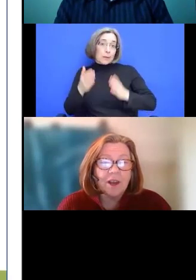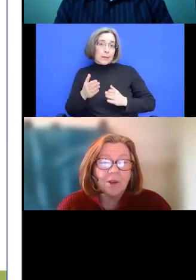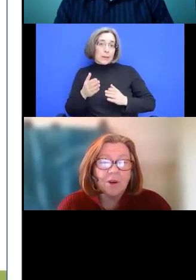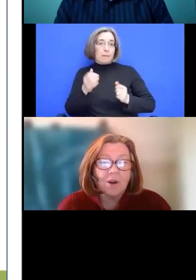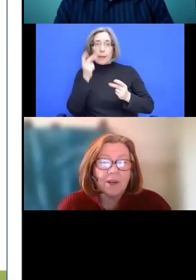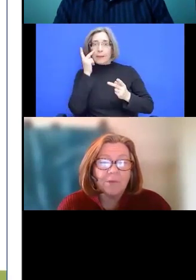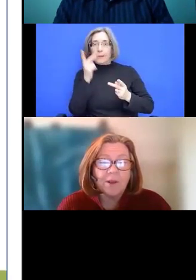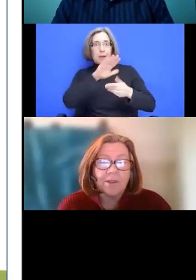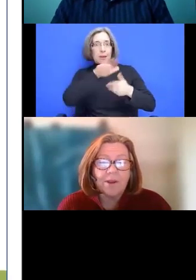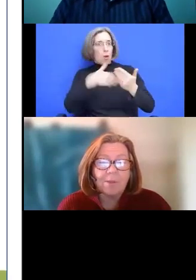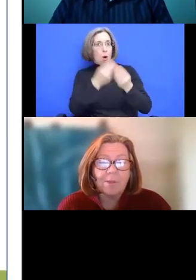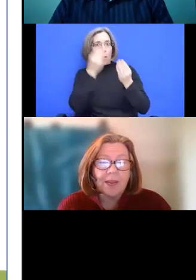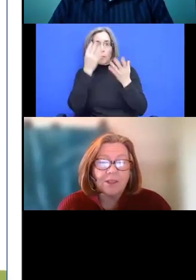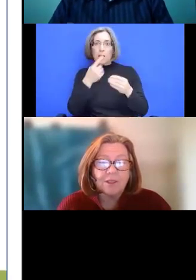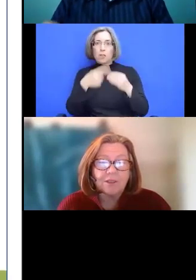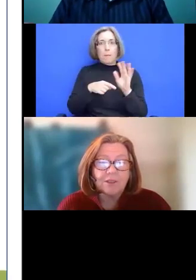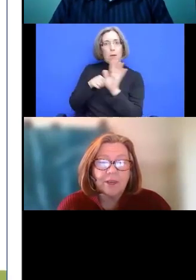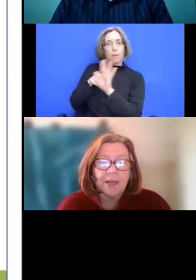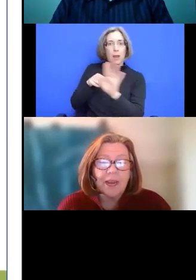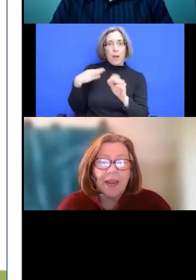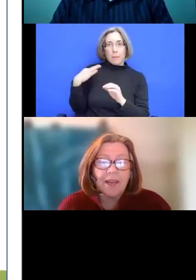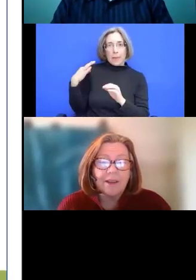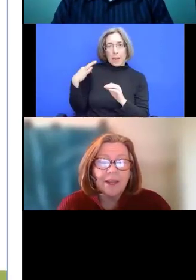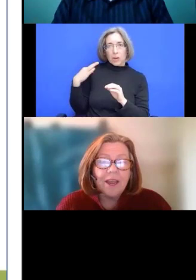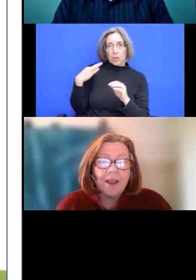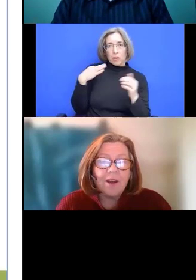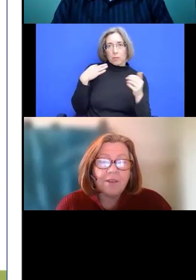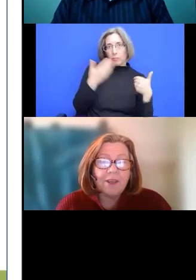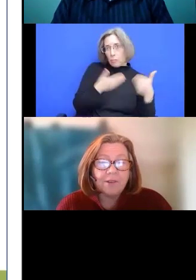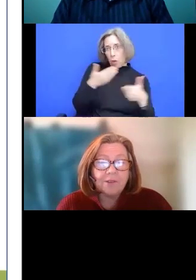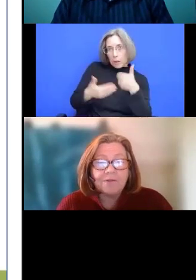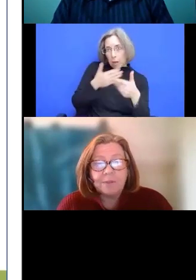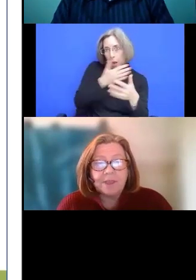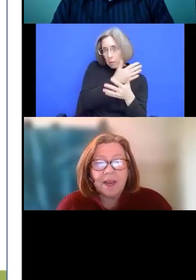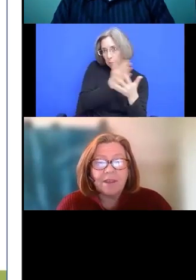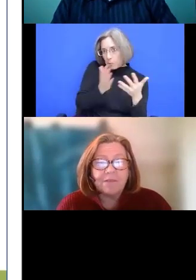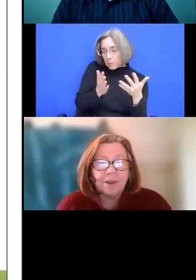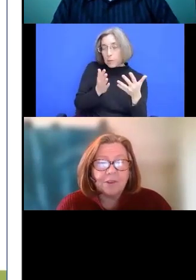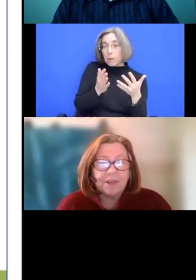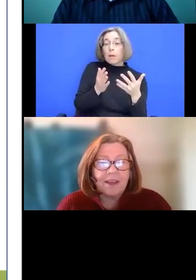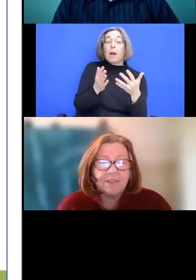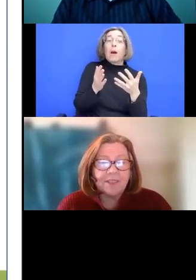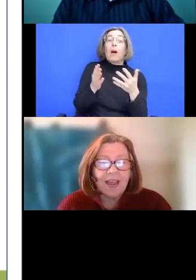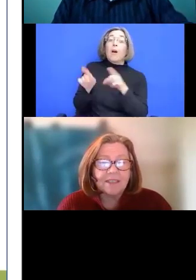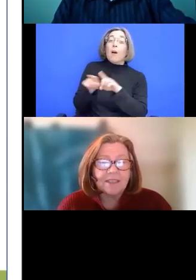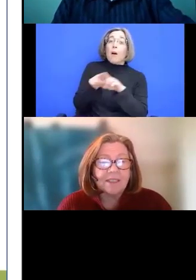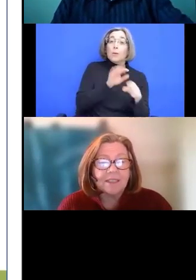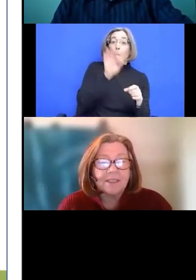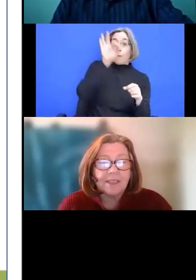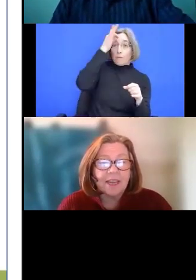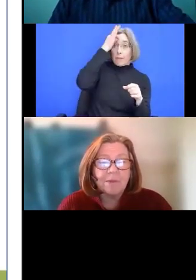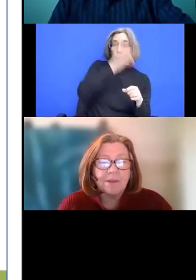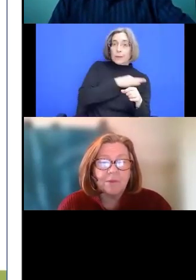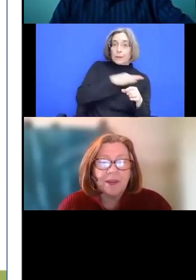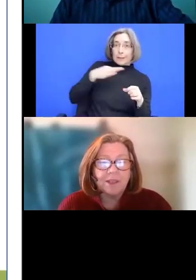regarding what their applications are doing. And on the other flip side, the federal staff is accessing the same information.